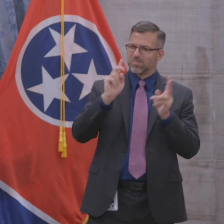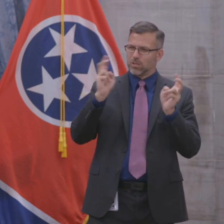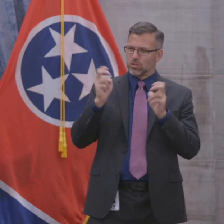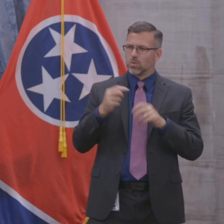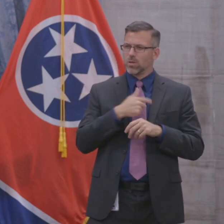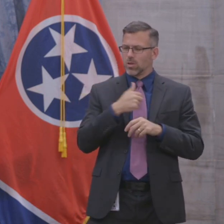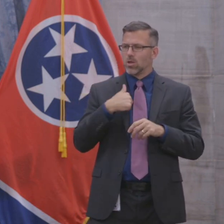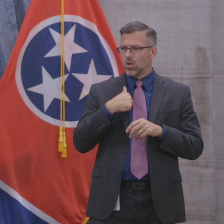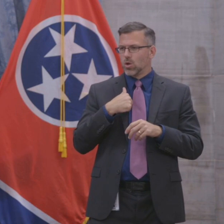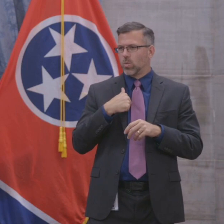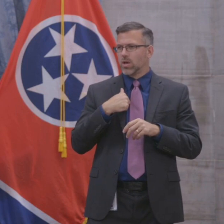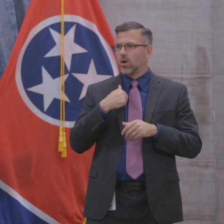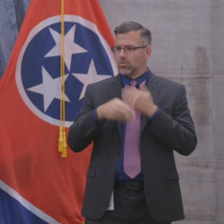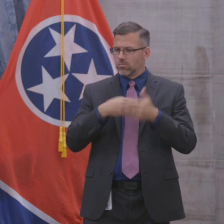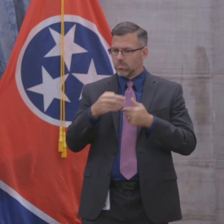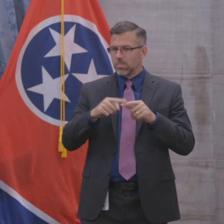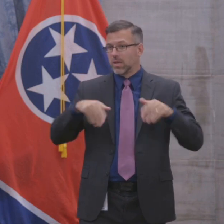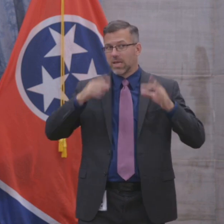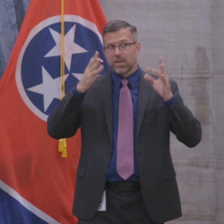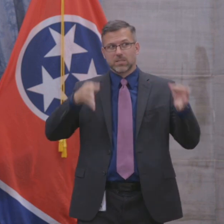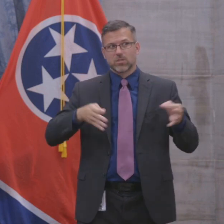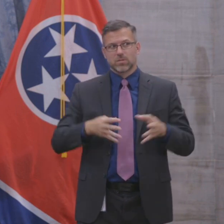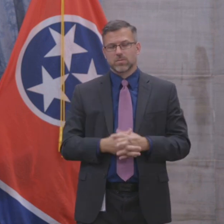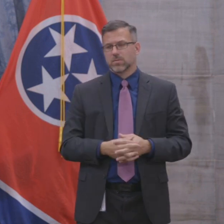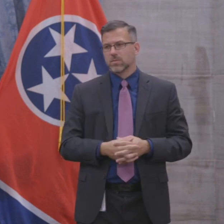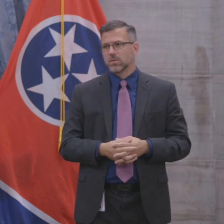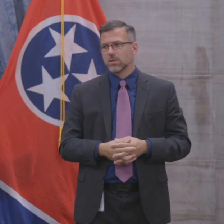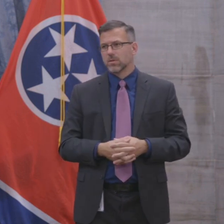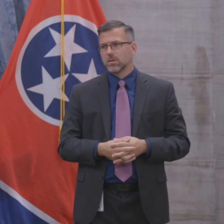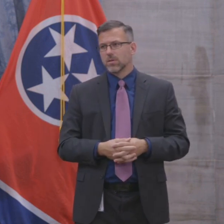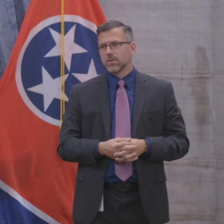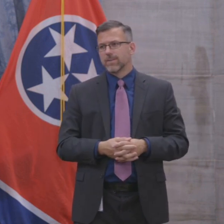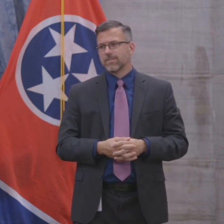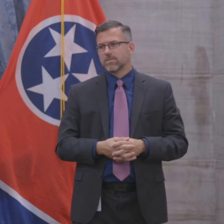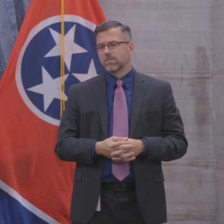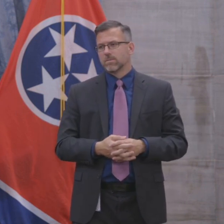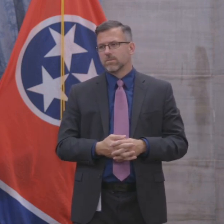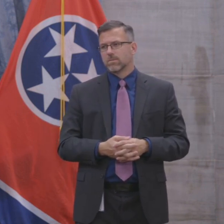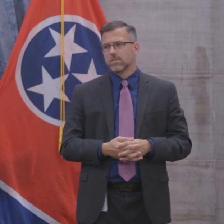And I'm struggling to understand why a review of some kind of all